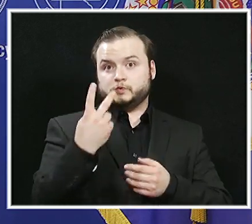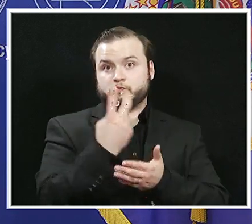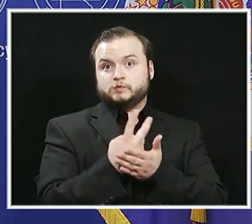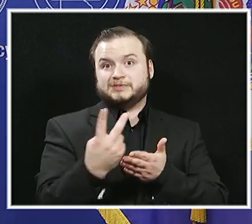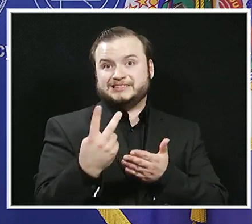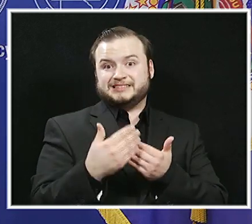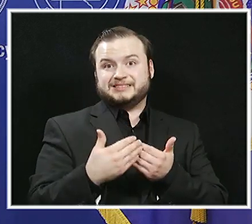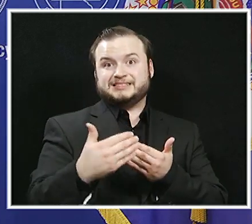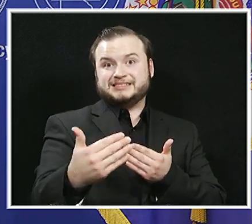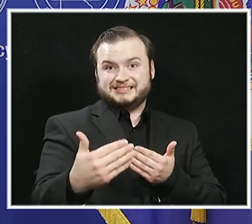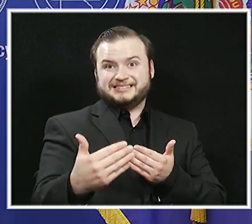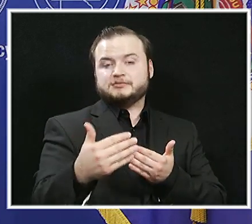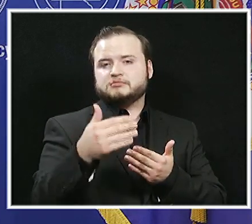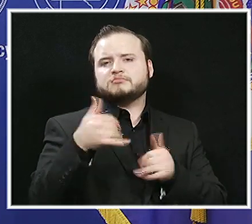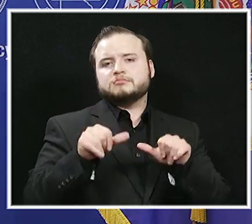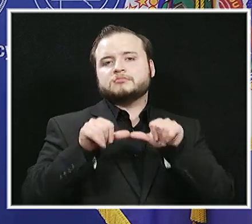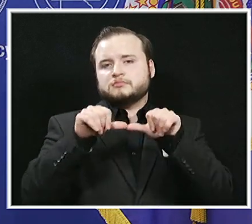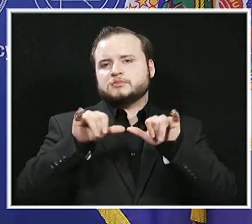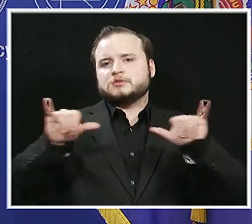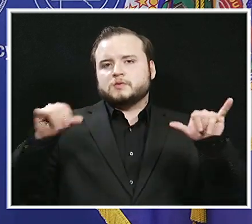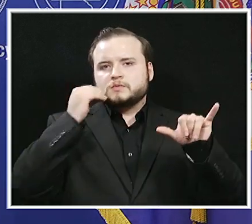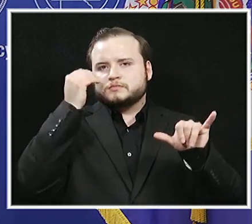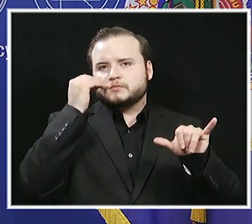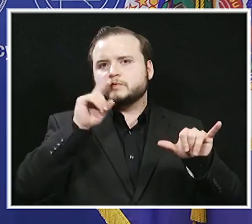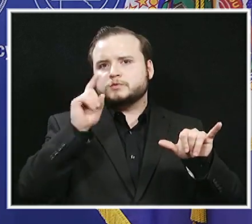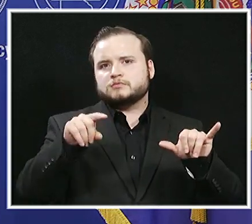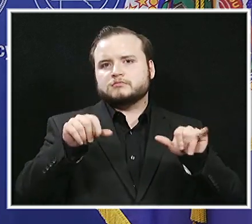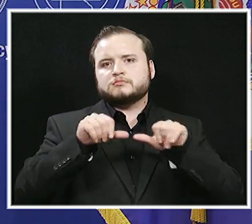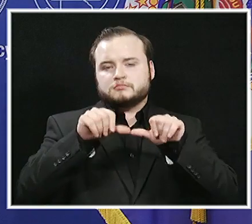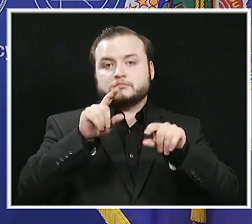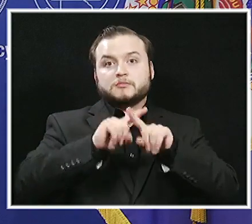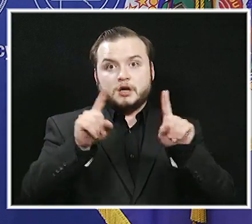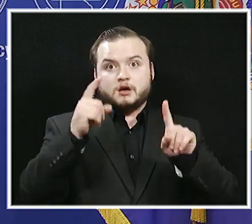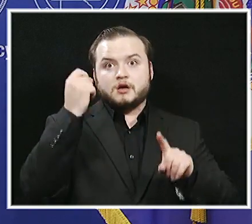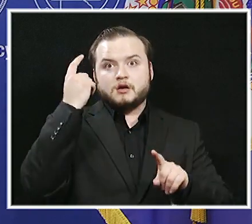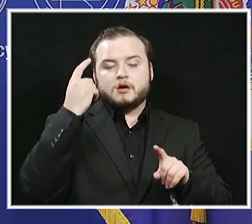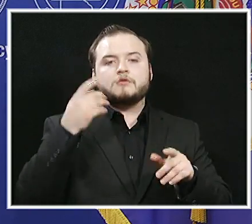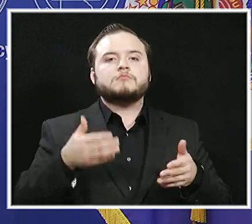As governor said, stay at home guidance remains in place for two weeks, but March 4th, that's next Monday,